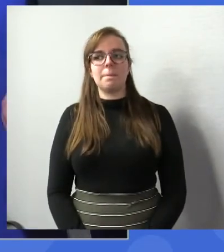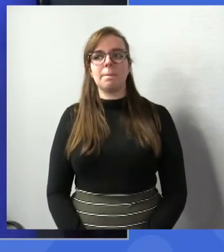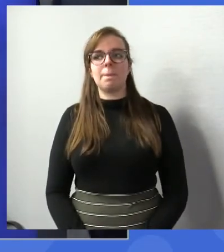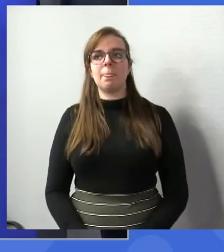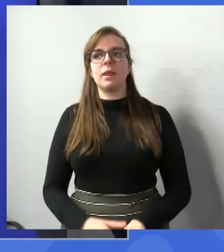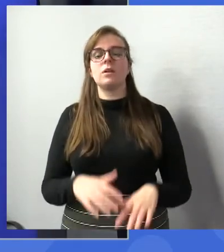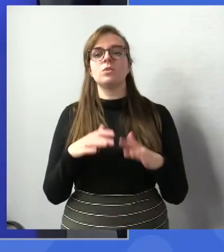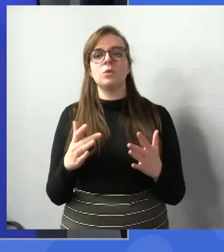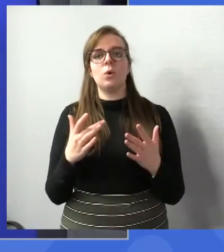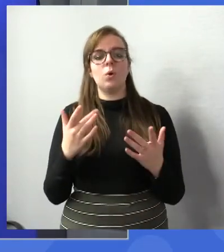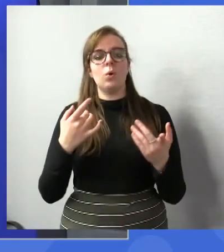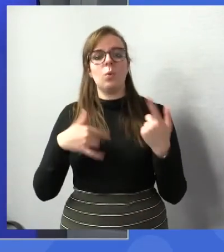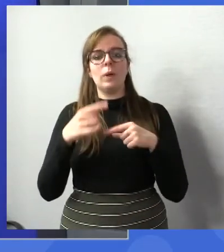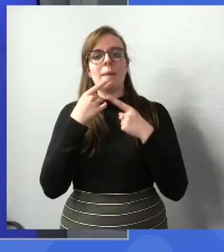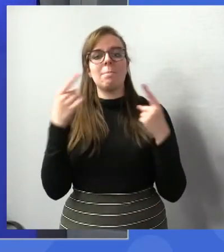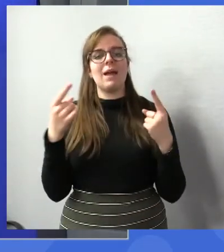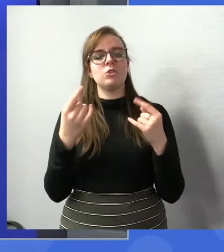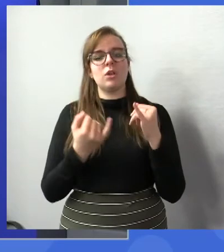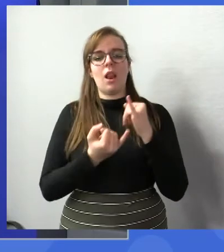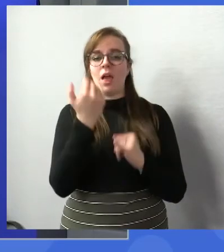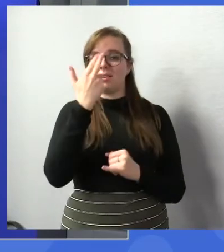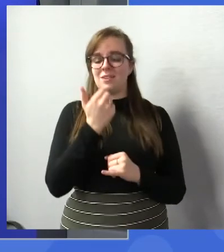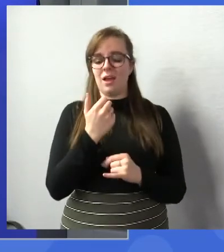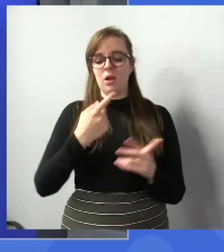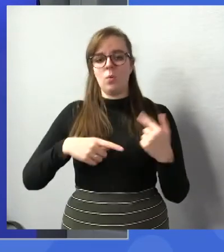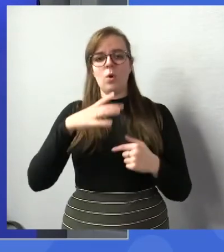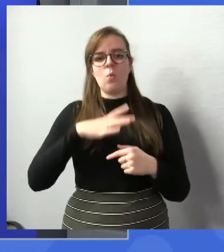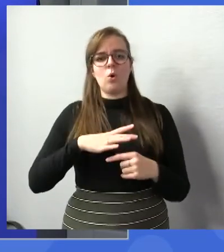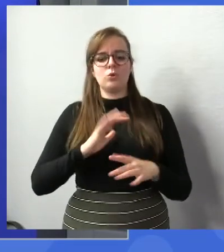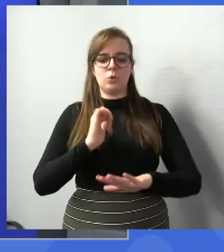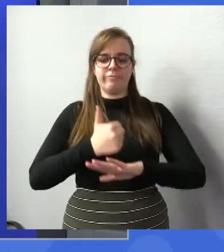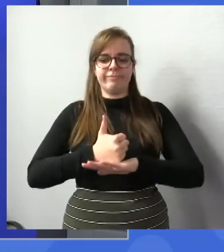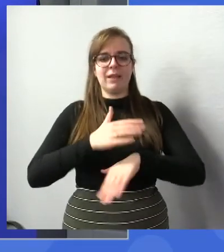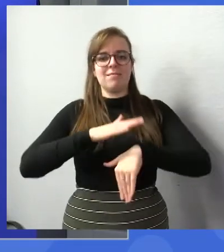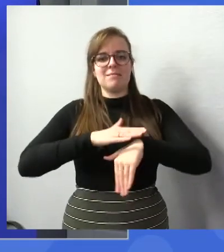mentioned last night we do want to build in some time for the Assembly to to